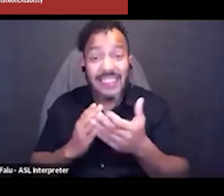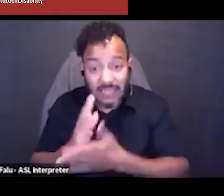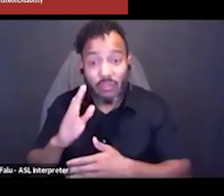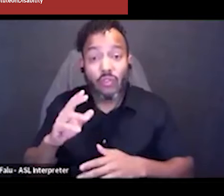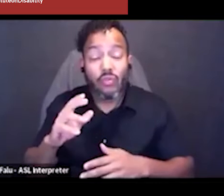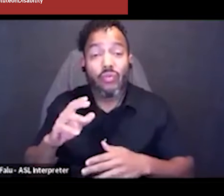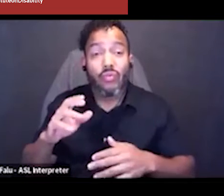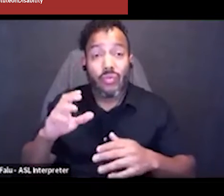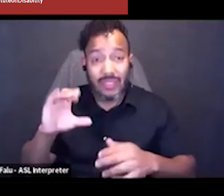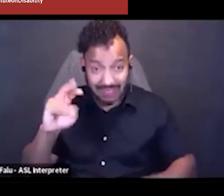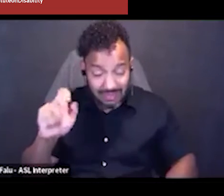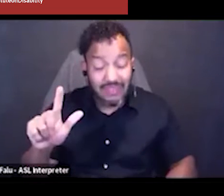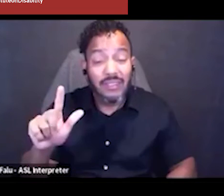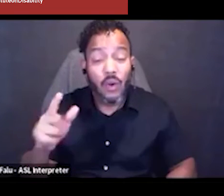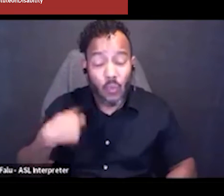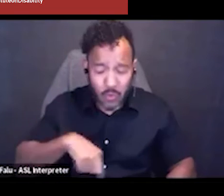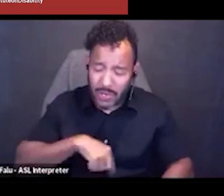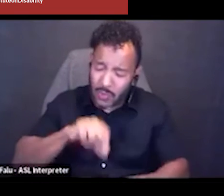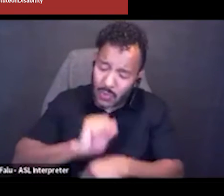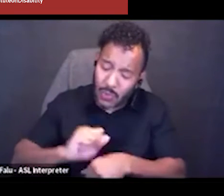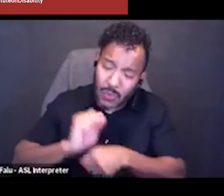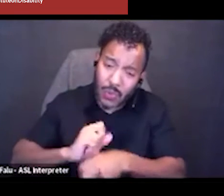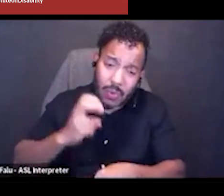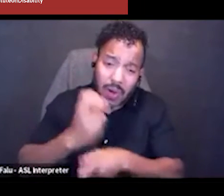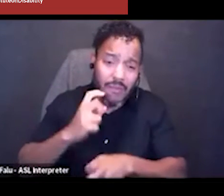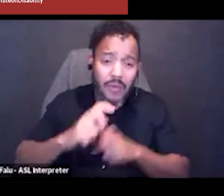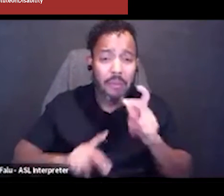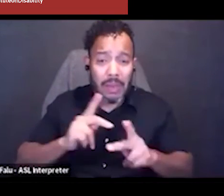We worked hard for people to have those rights.